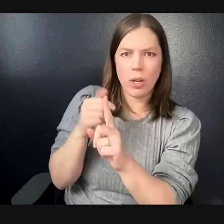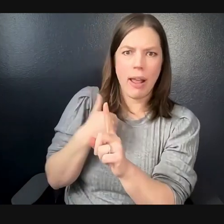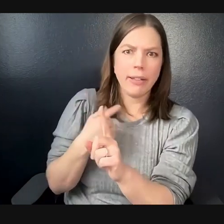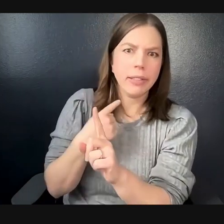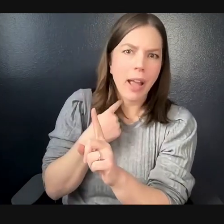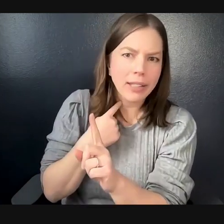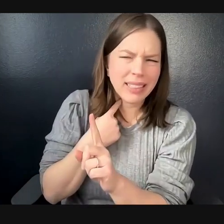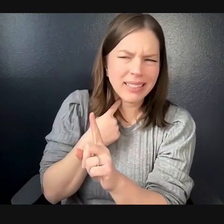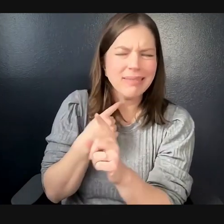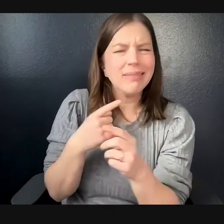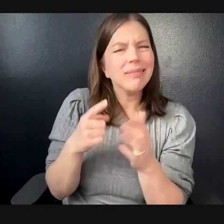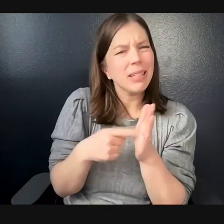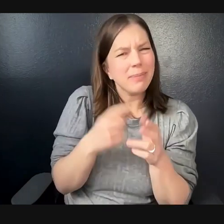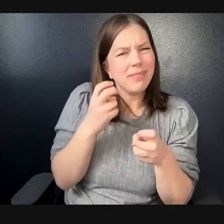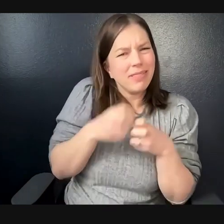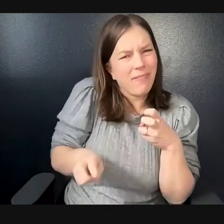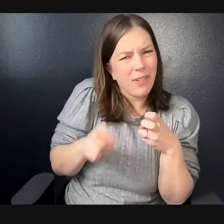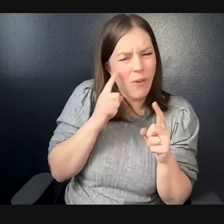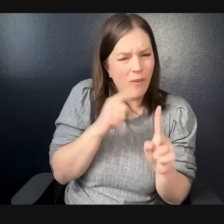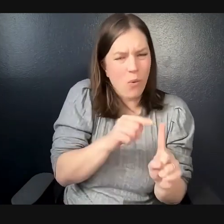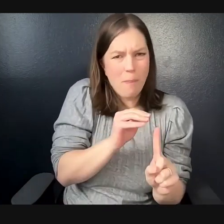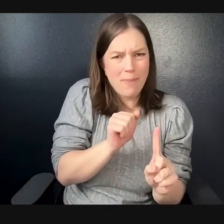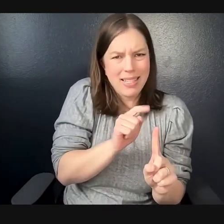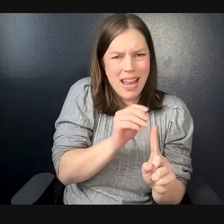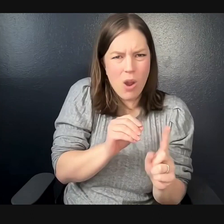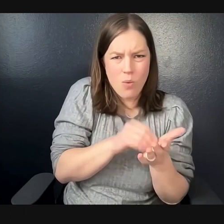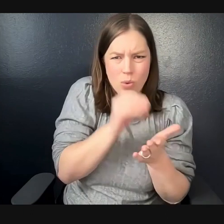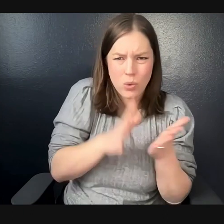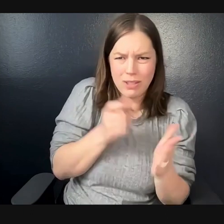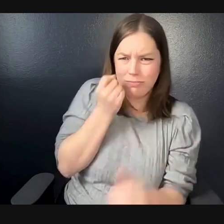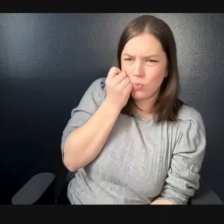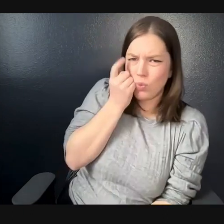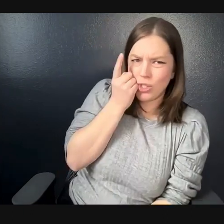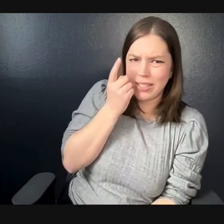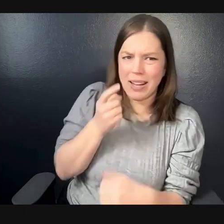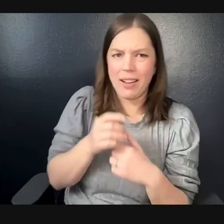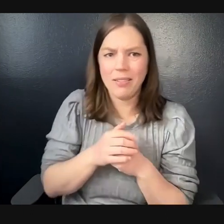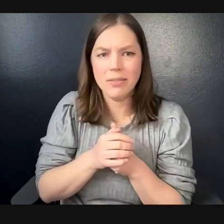The professor has an accent that is sometimes difficult for Mateo to understand.